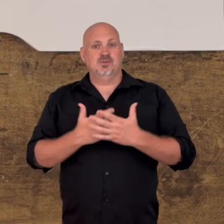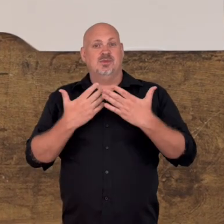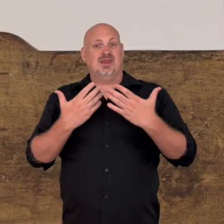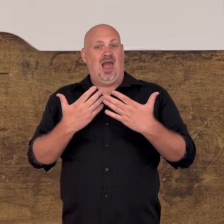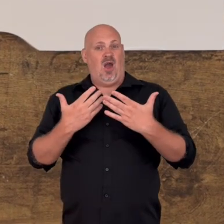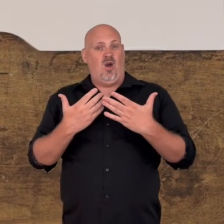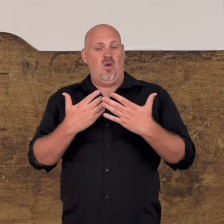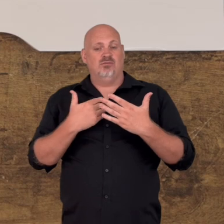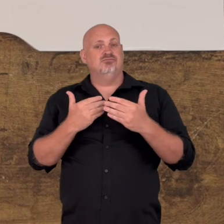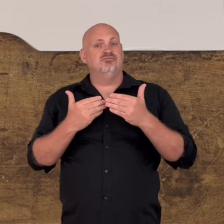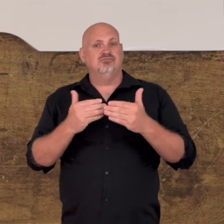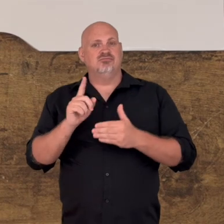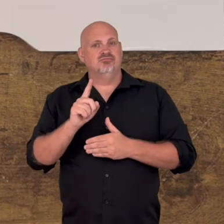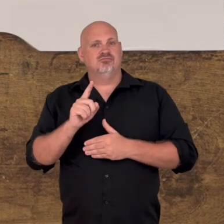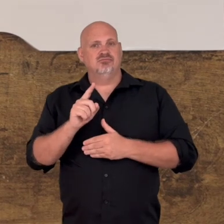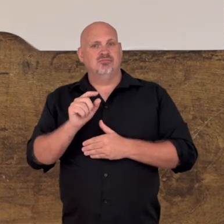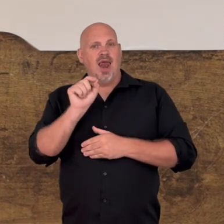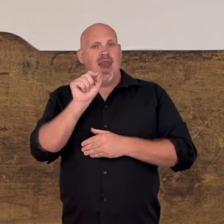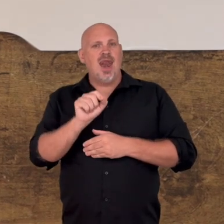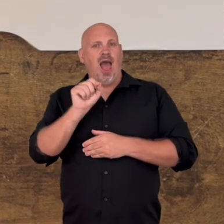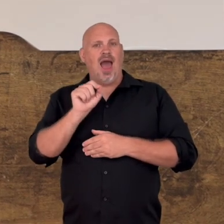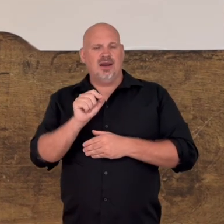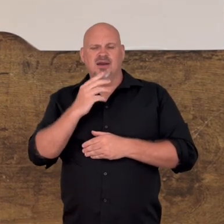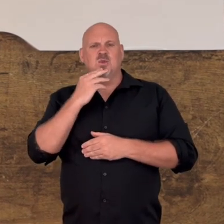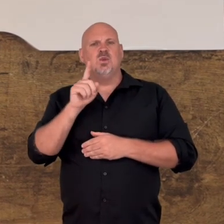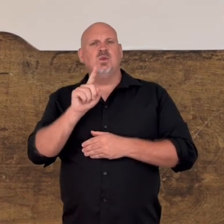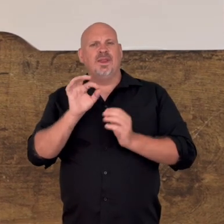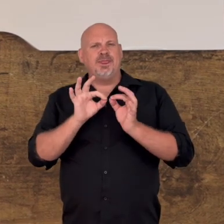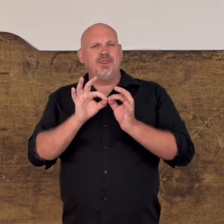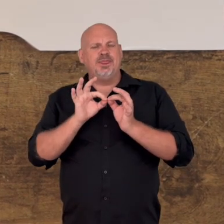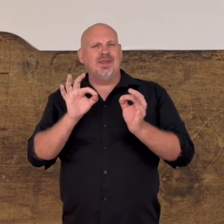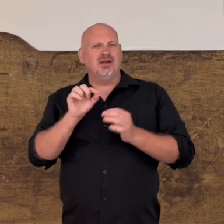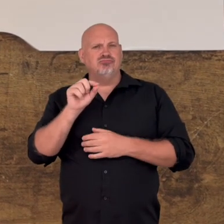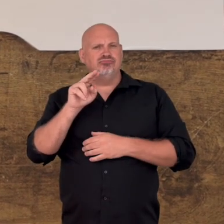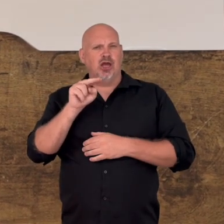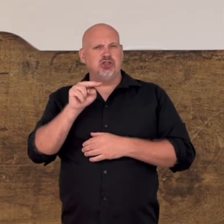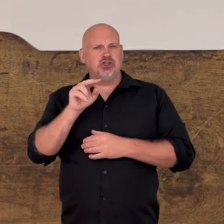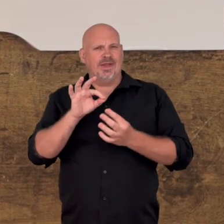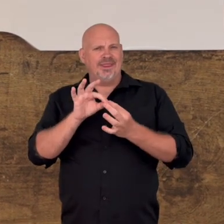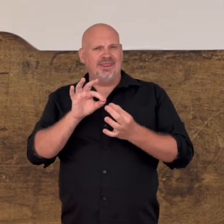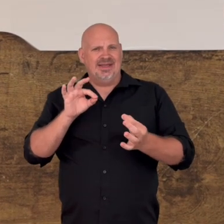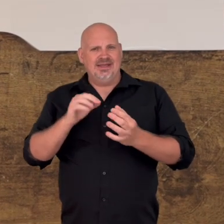we kind of kept the lines just lightly lightly to tiny lines because to let the flowers round